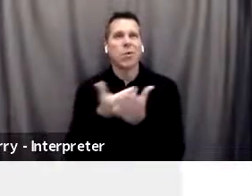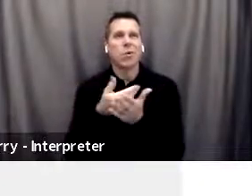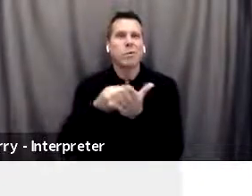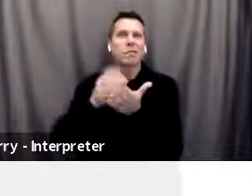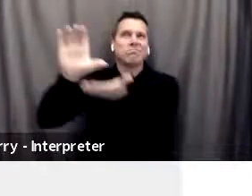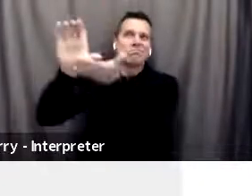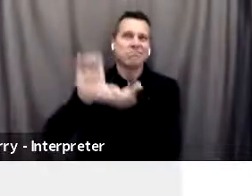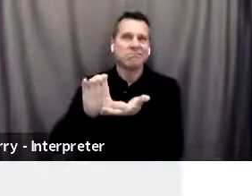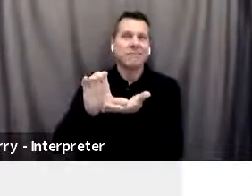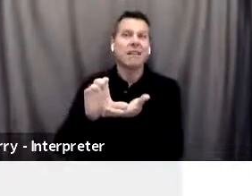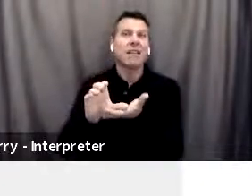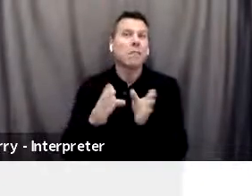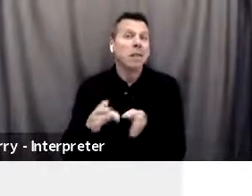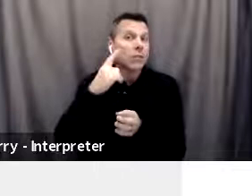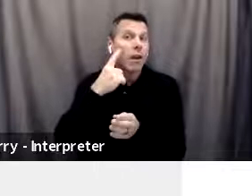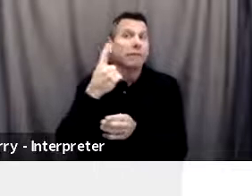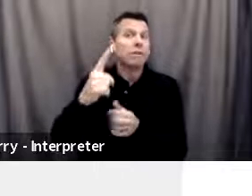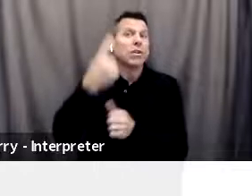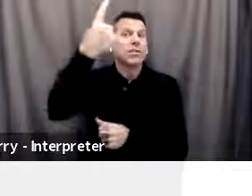experience. So I'll turn that over to Jackie Linda now.